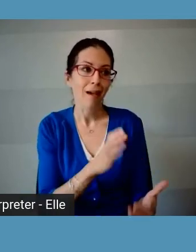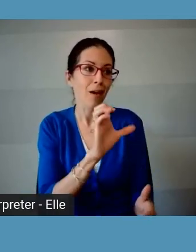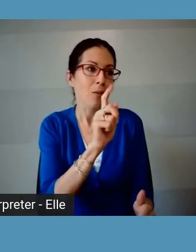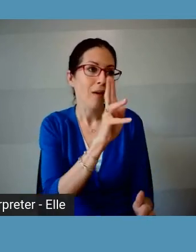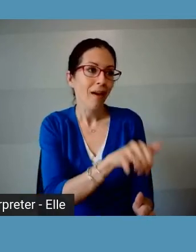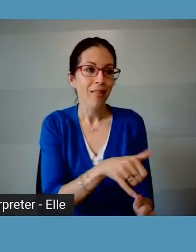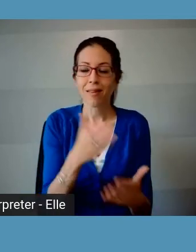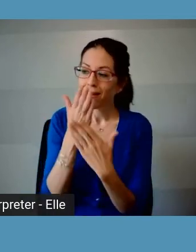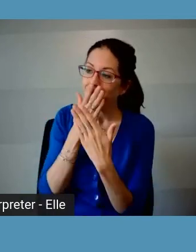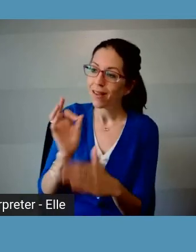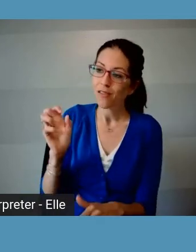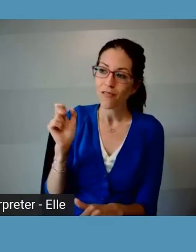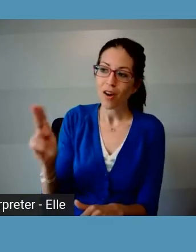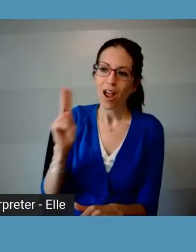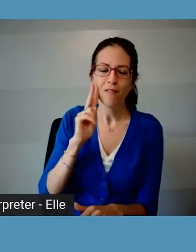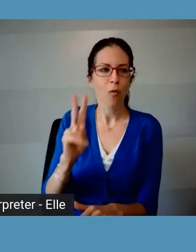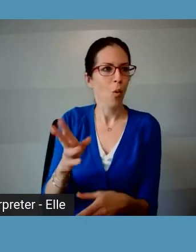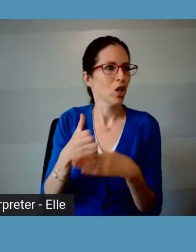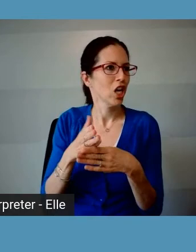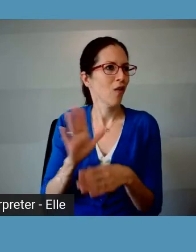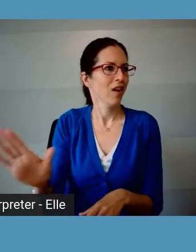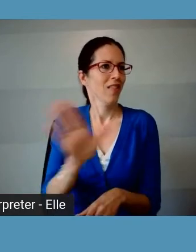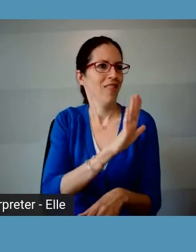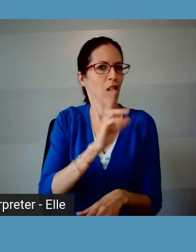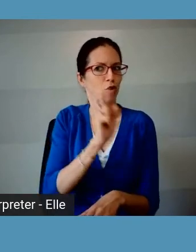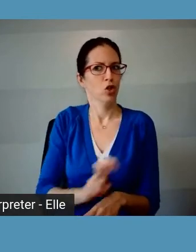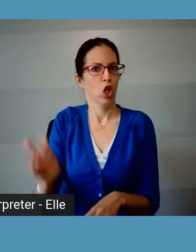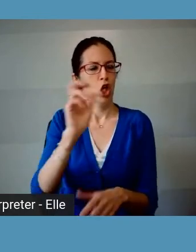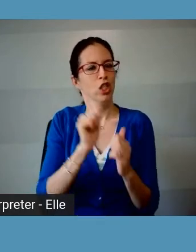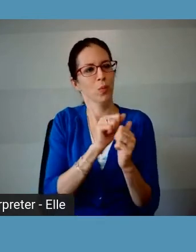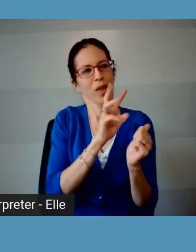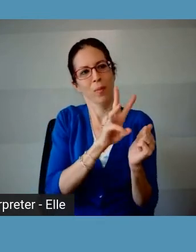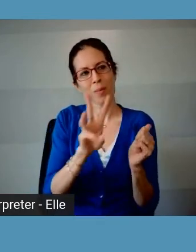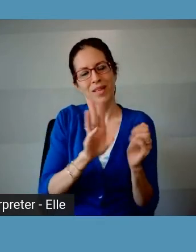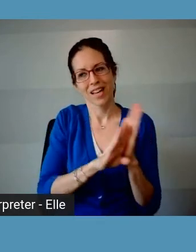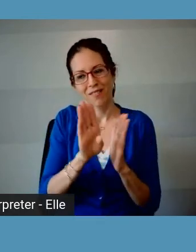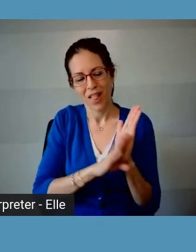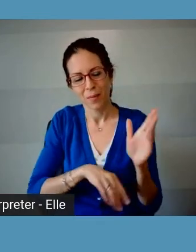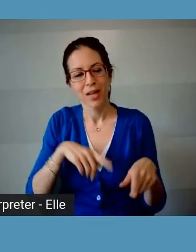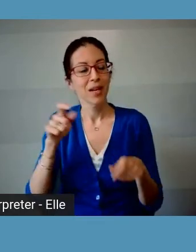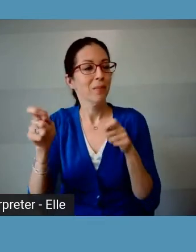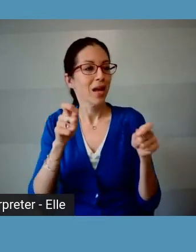development, management and collaboration. A few super quick reminders, I know that we